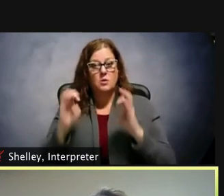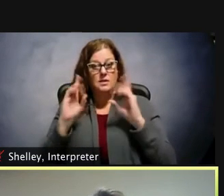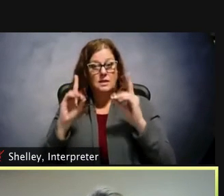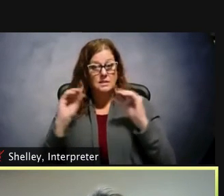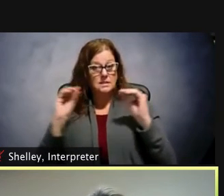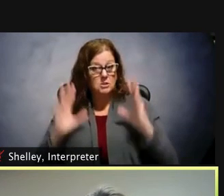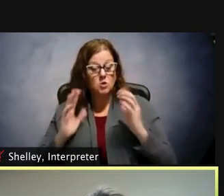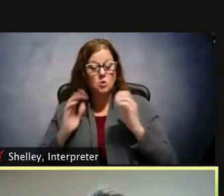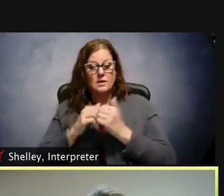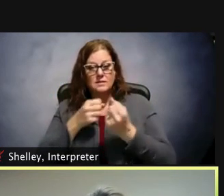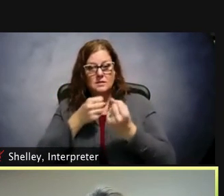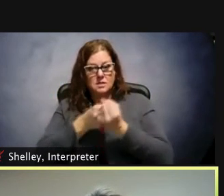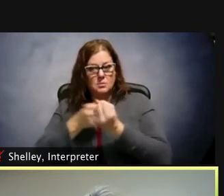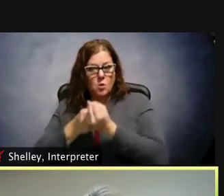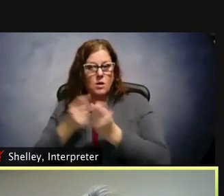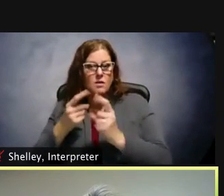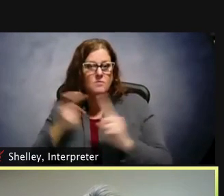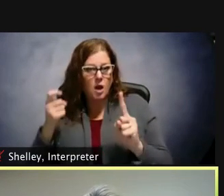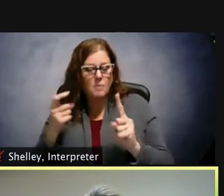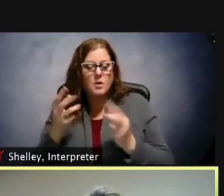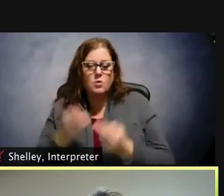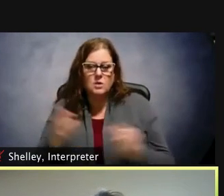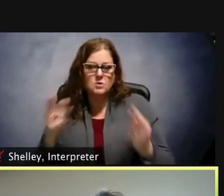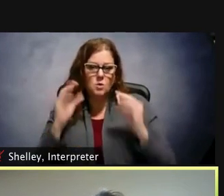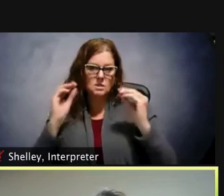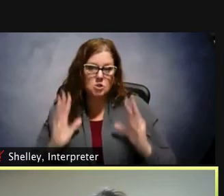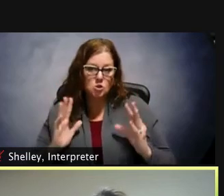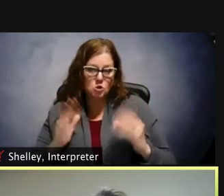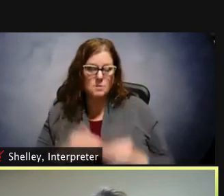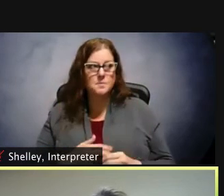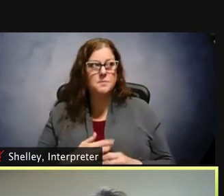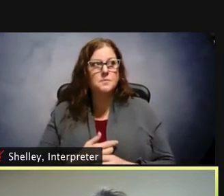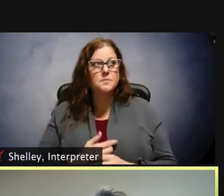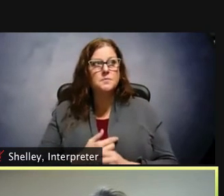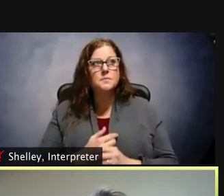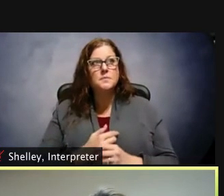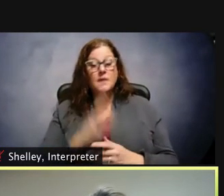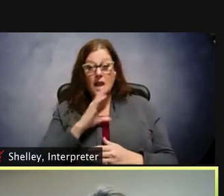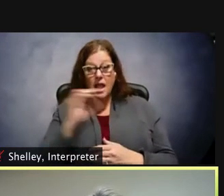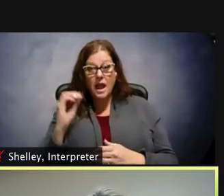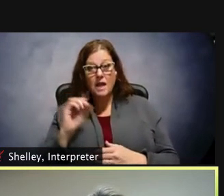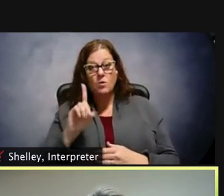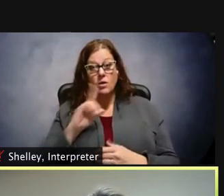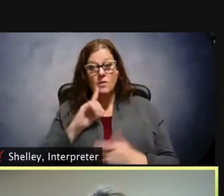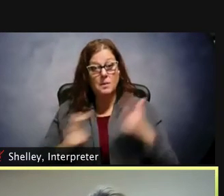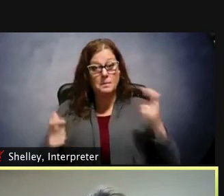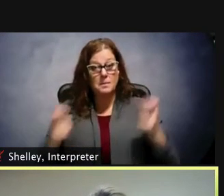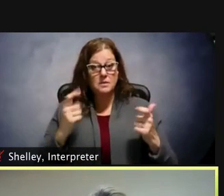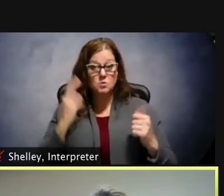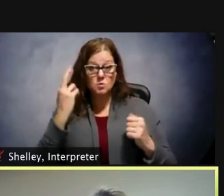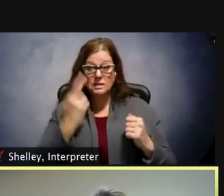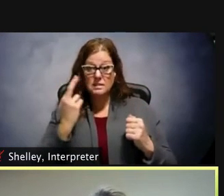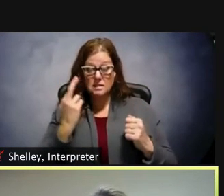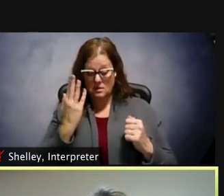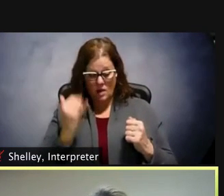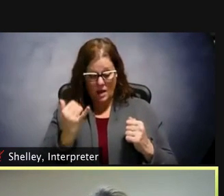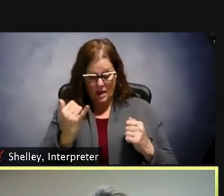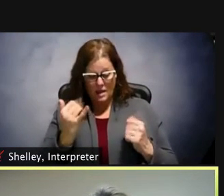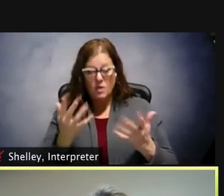support from a resource teacher. And one of the biggest reasons was we wanted to have him